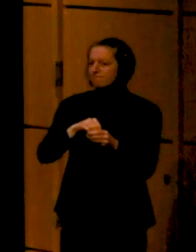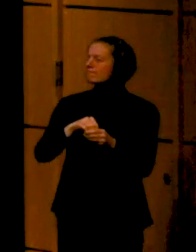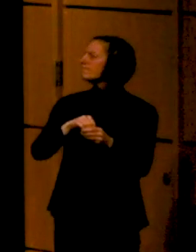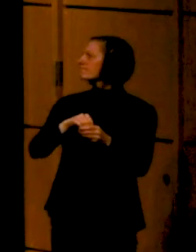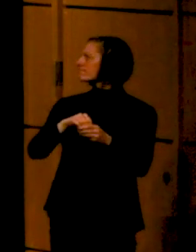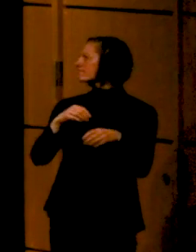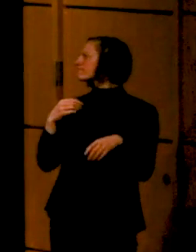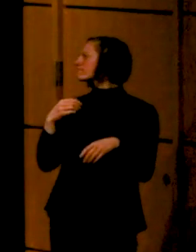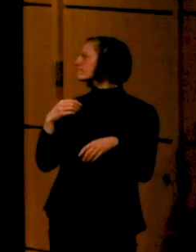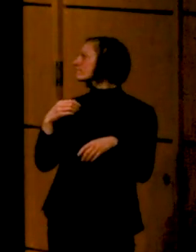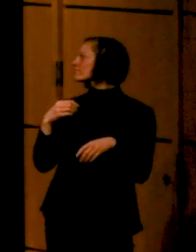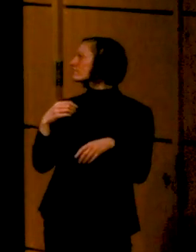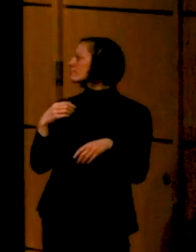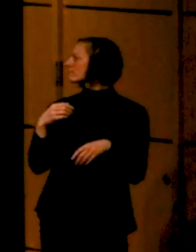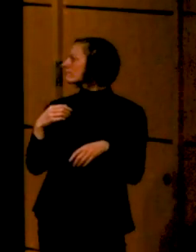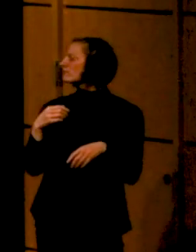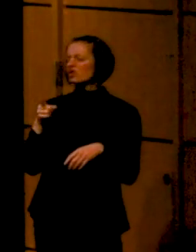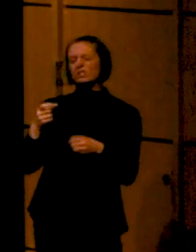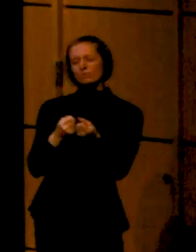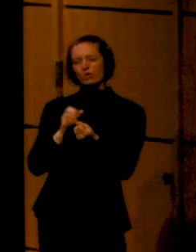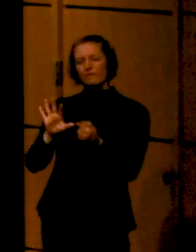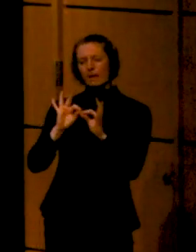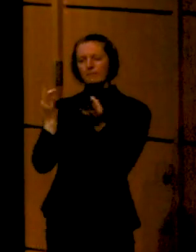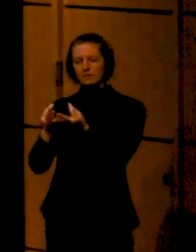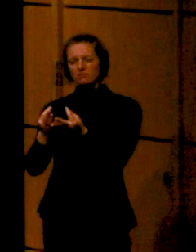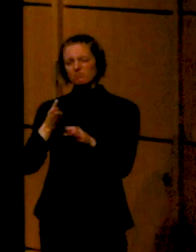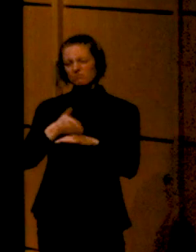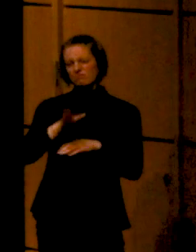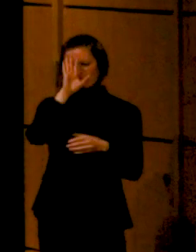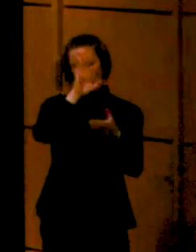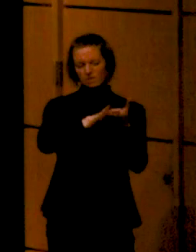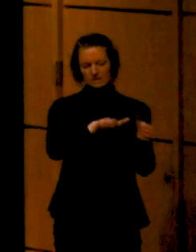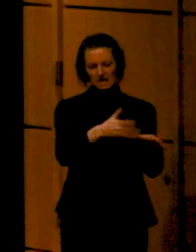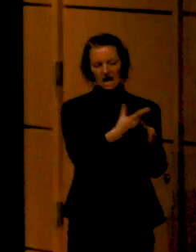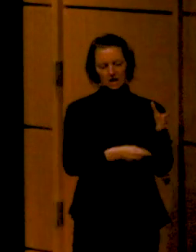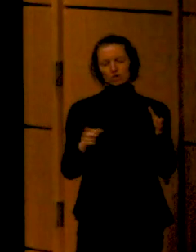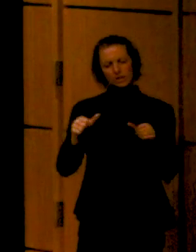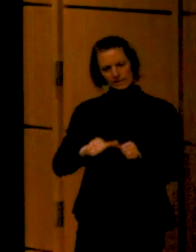years supporting her family after her husband died.